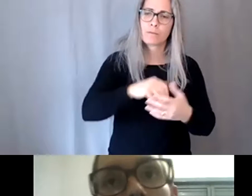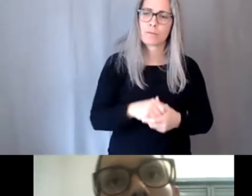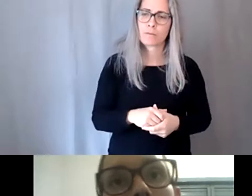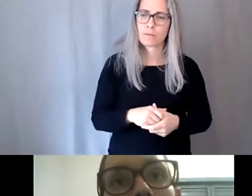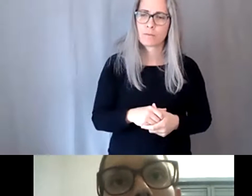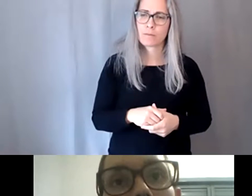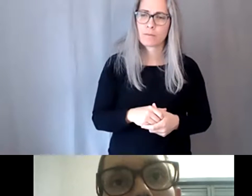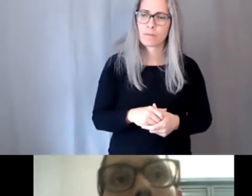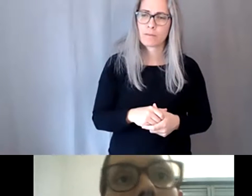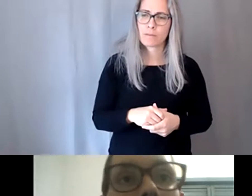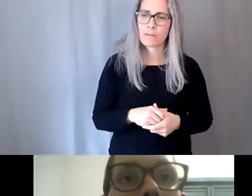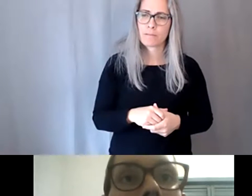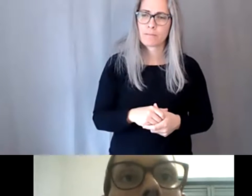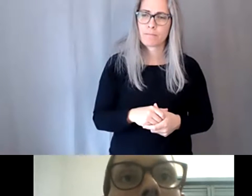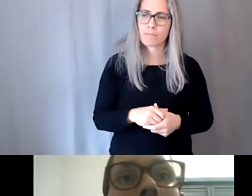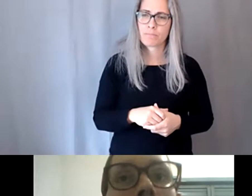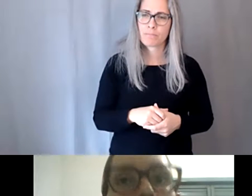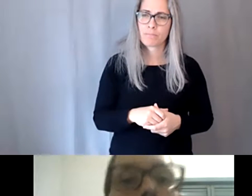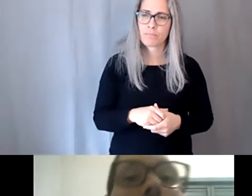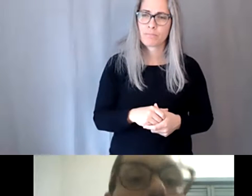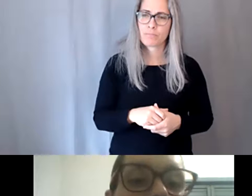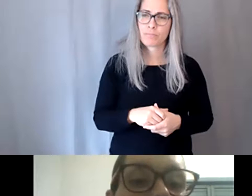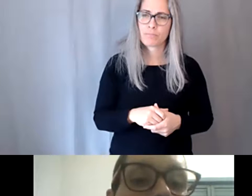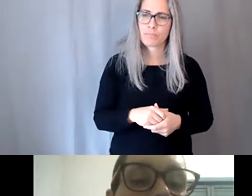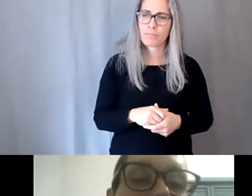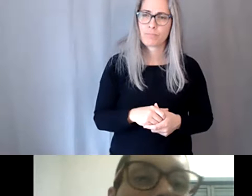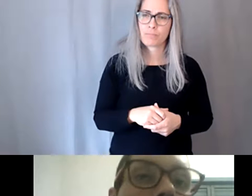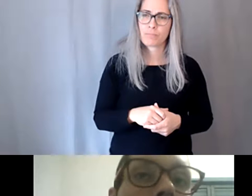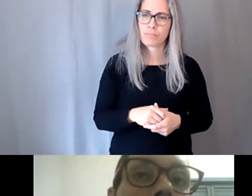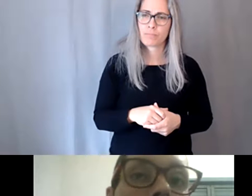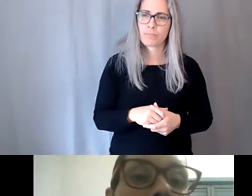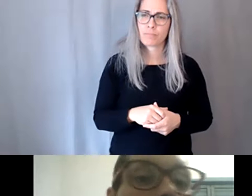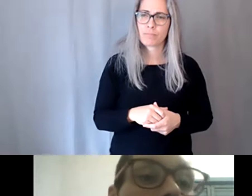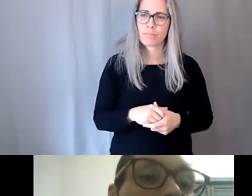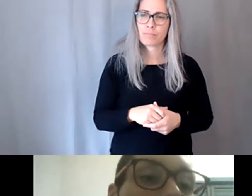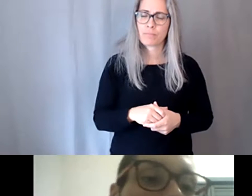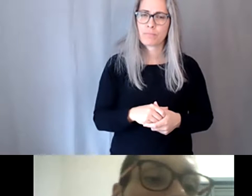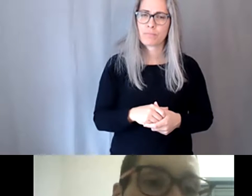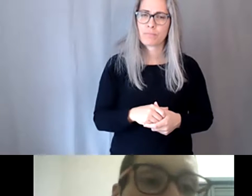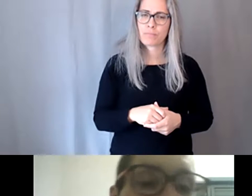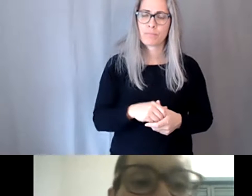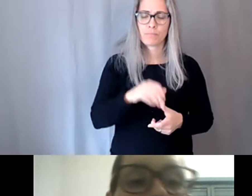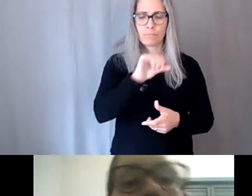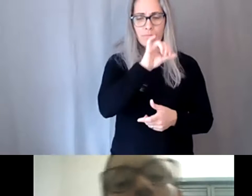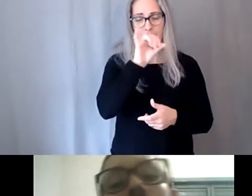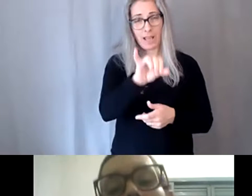practices that are put in a historical perspective